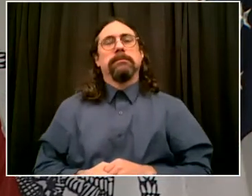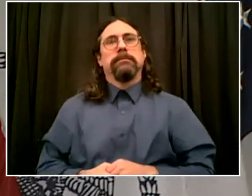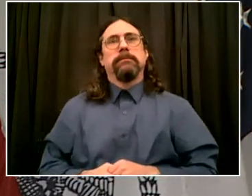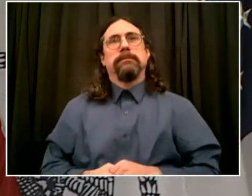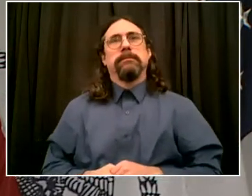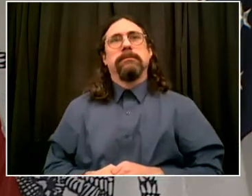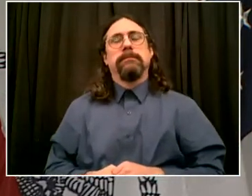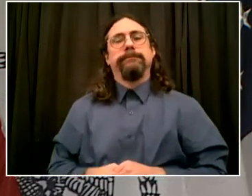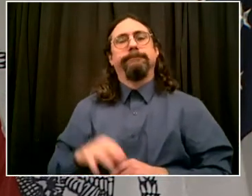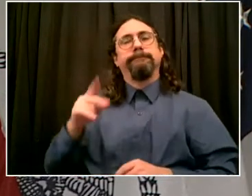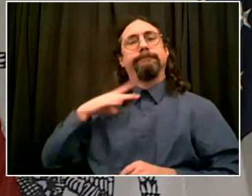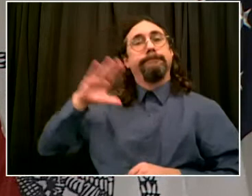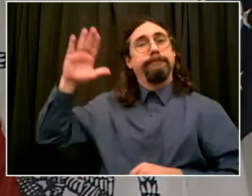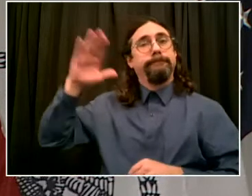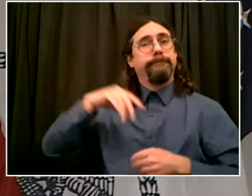INCITING THE INSURRECTION OF